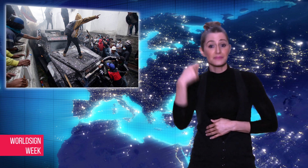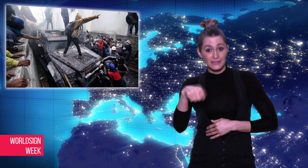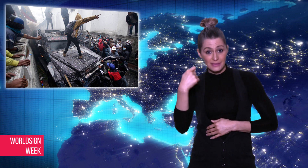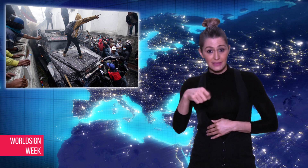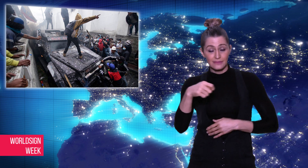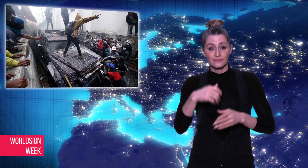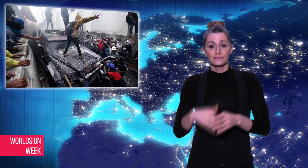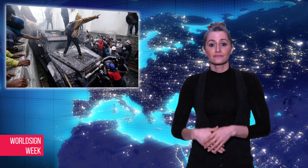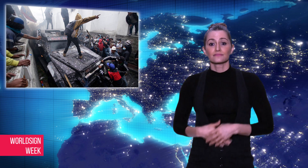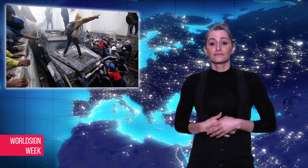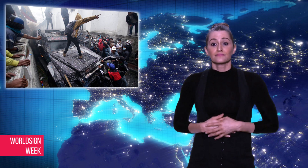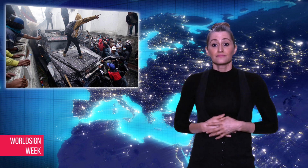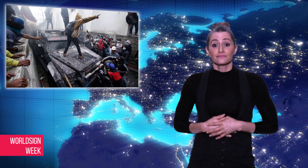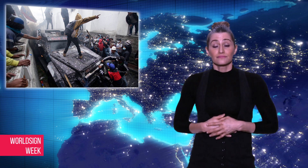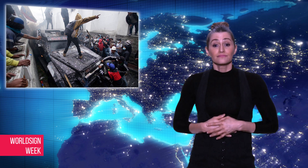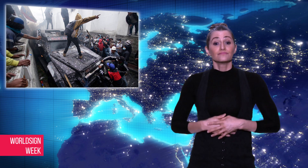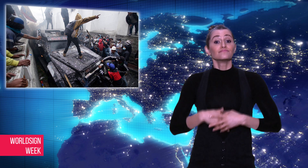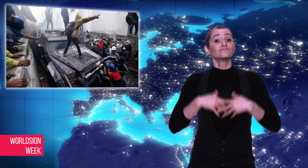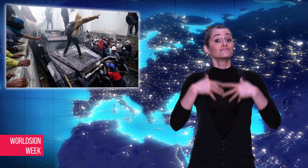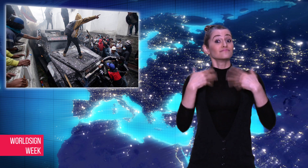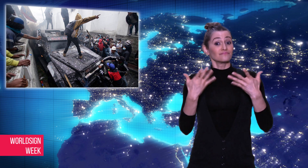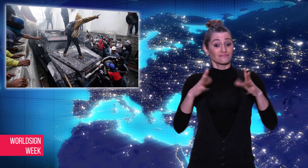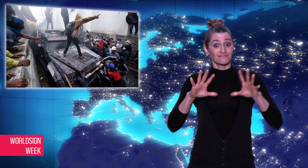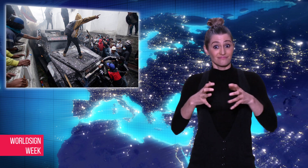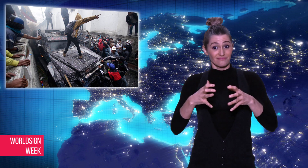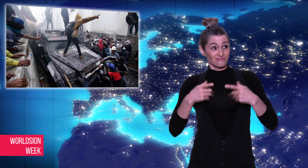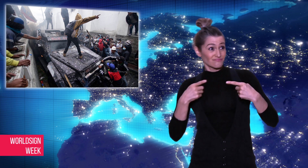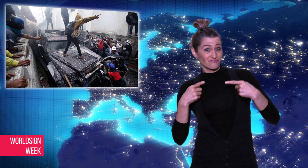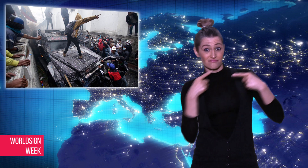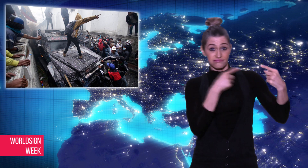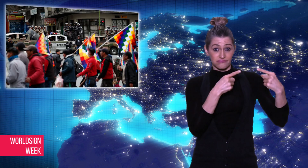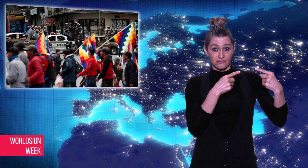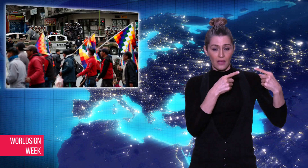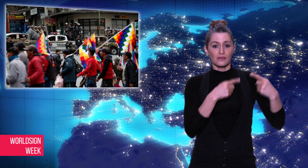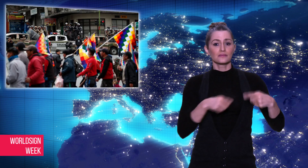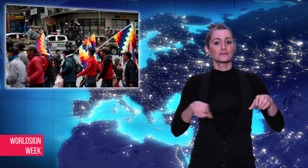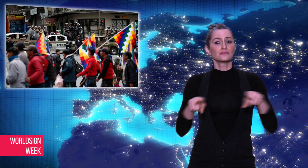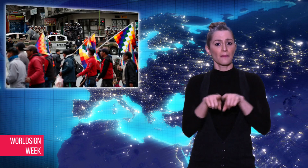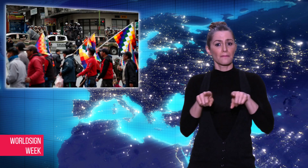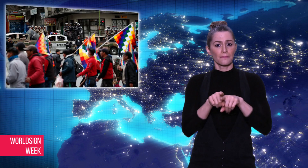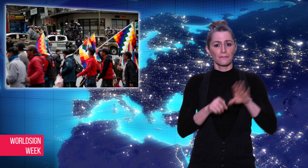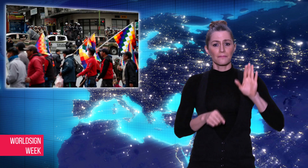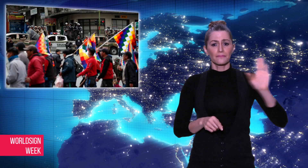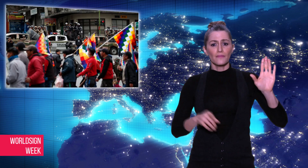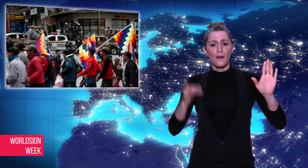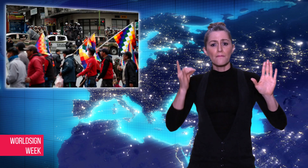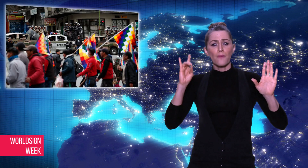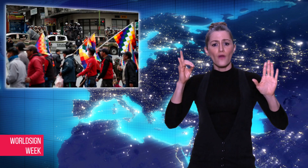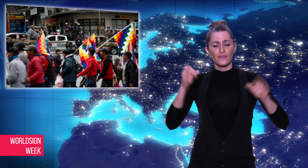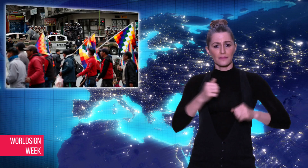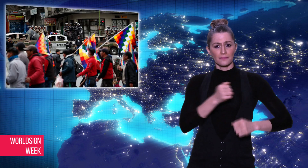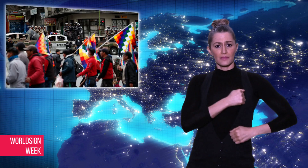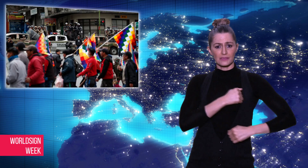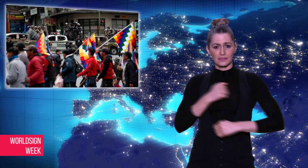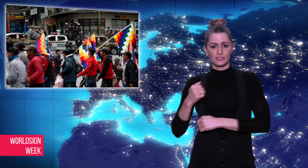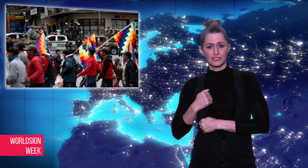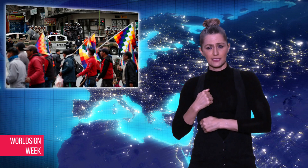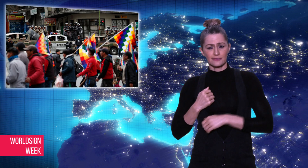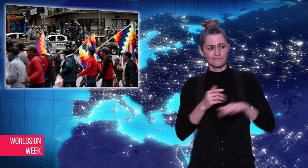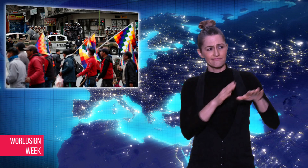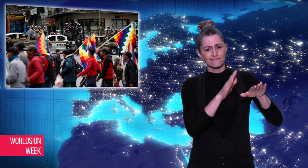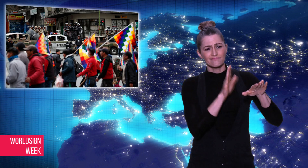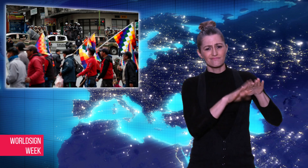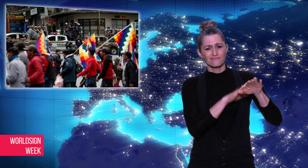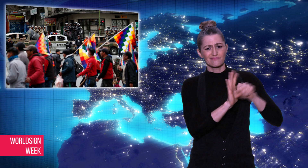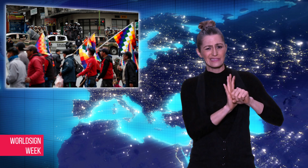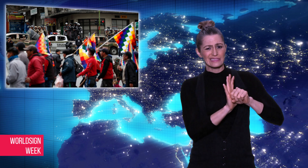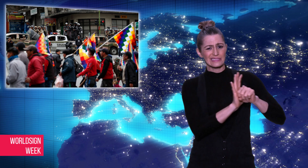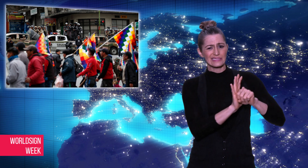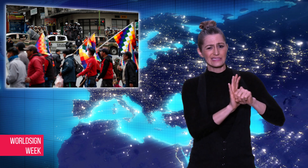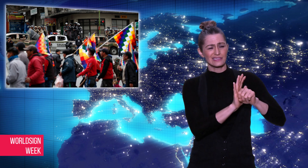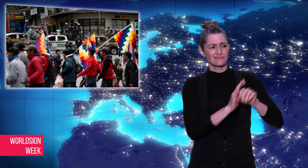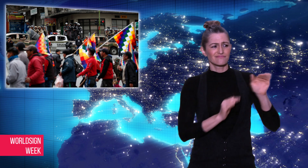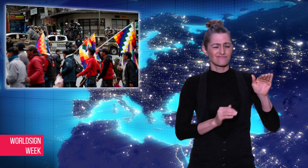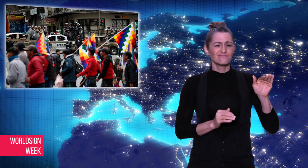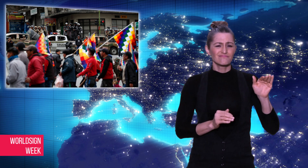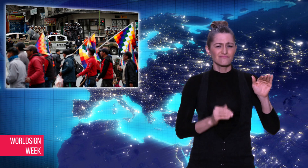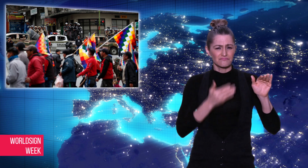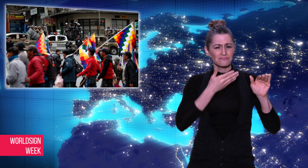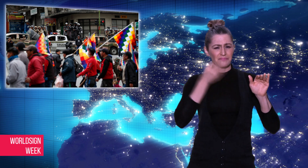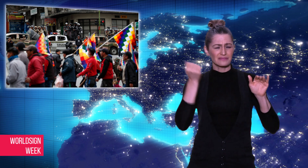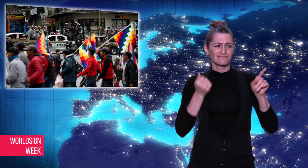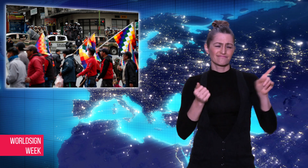election results to win a fourth term, and then the